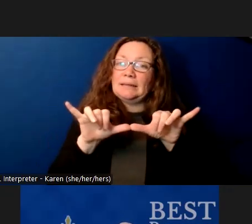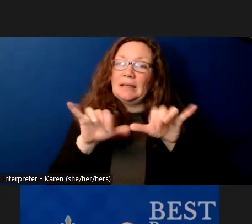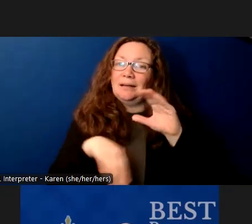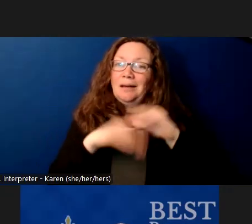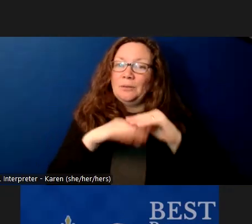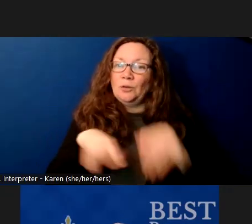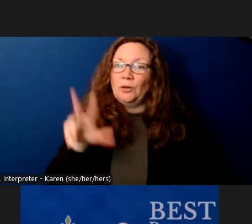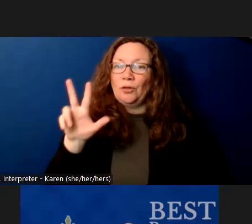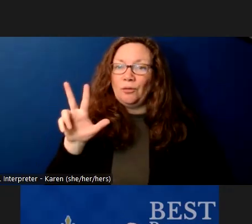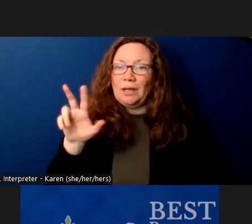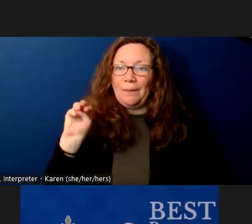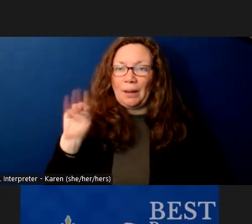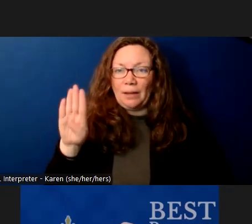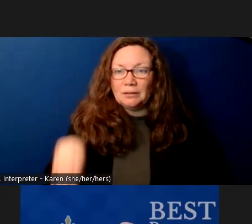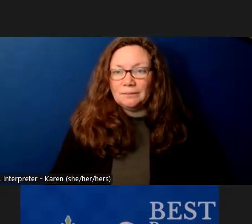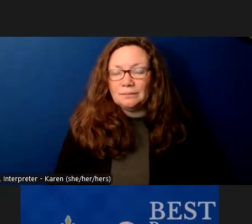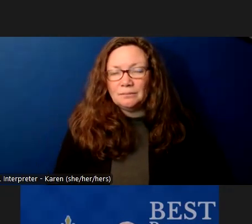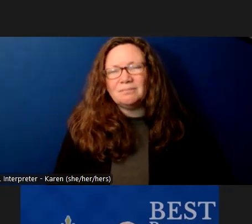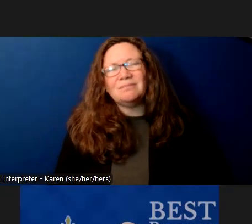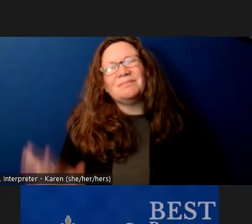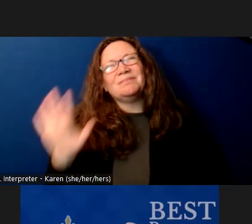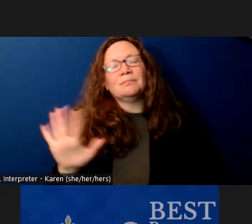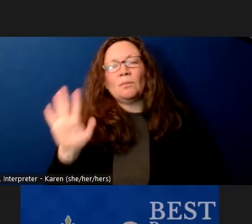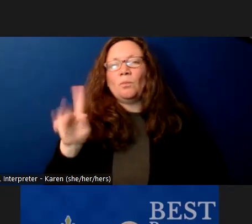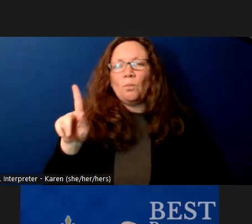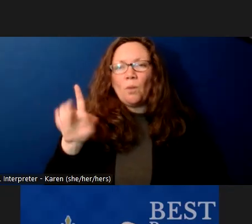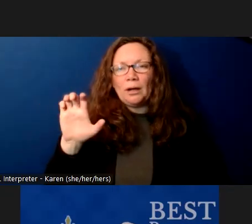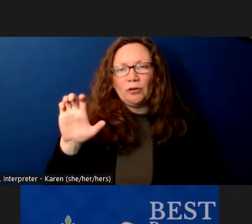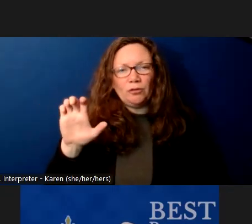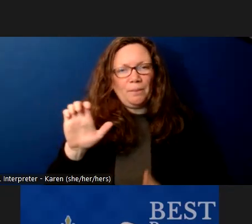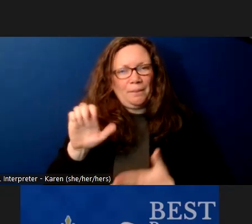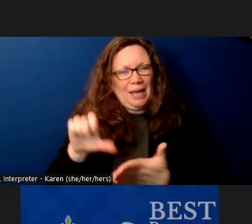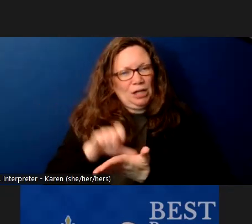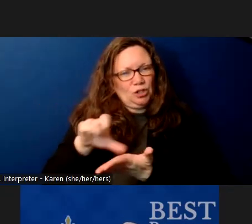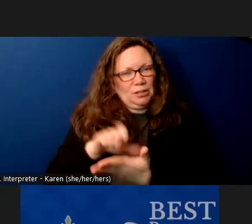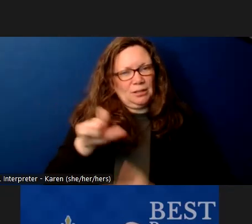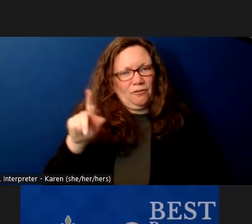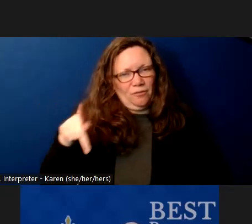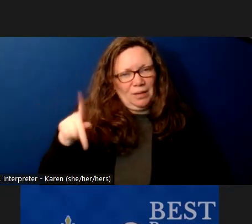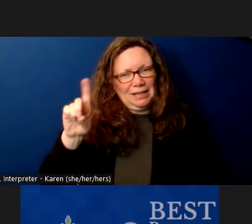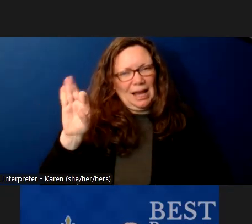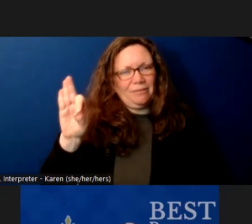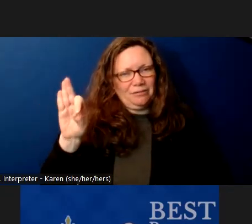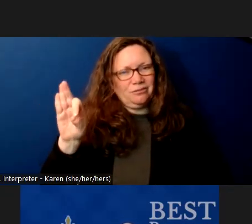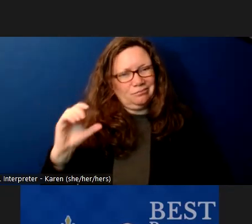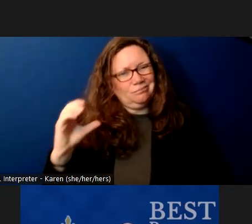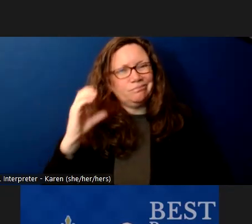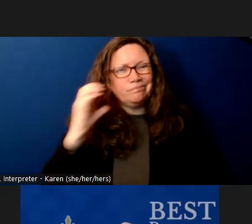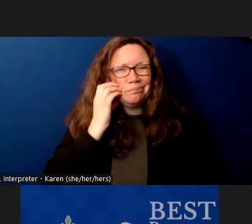and that's roughly 100 pages in a PDF format. Also, there is a maximum